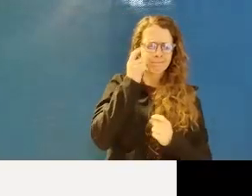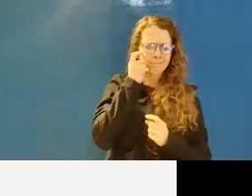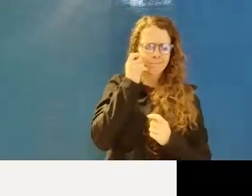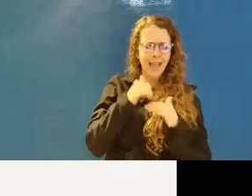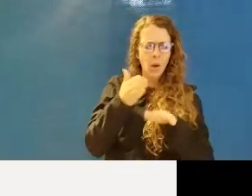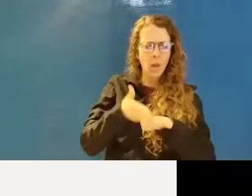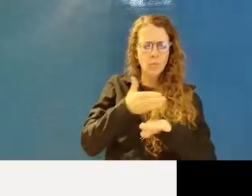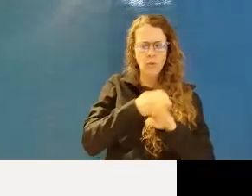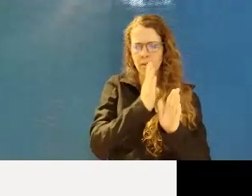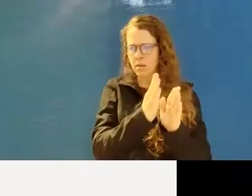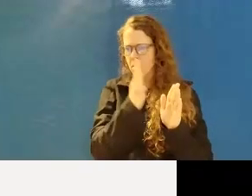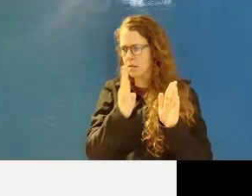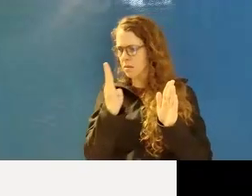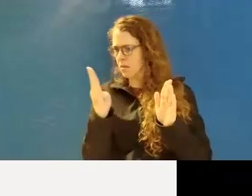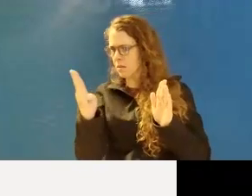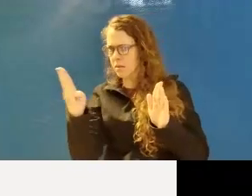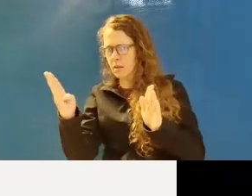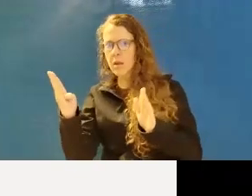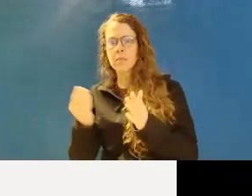moving towards maybe emerging or developed?